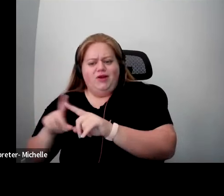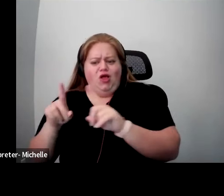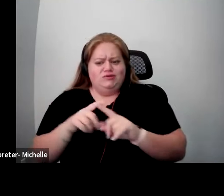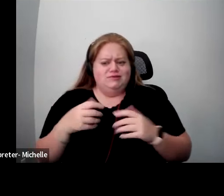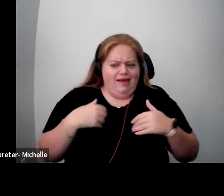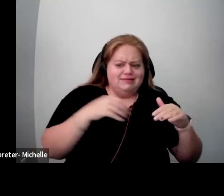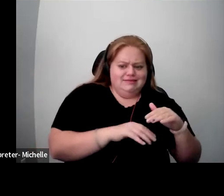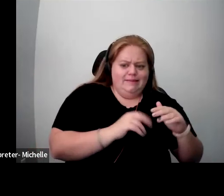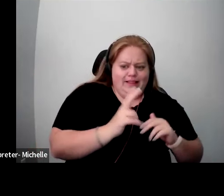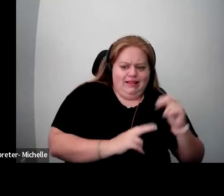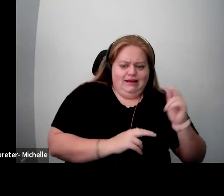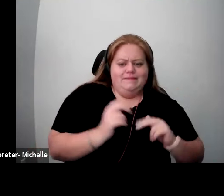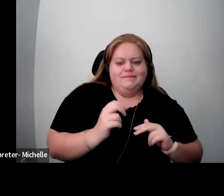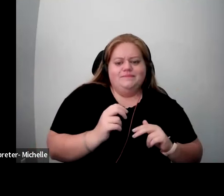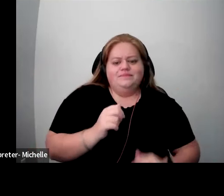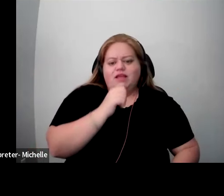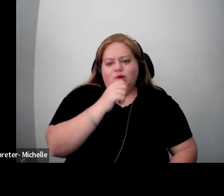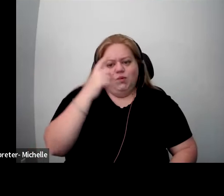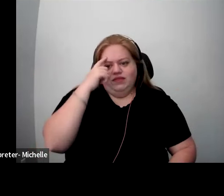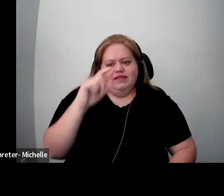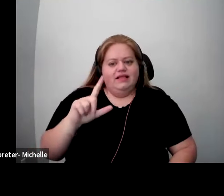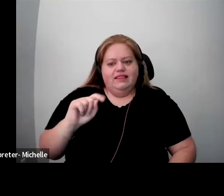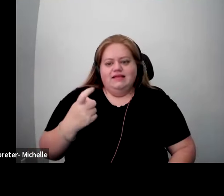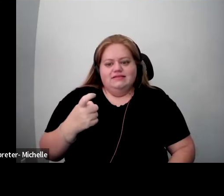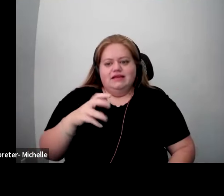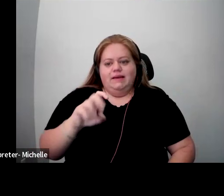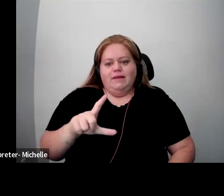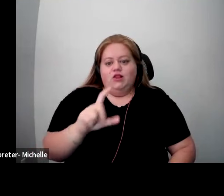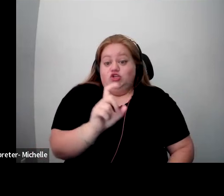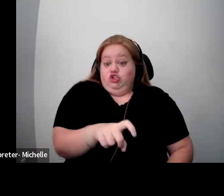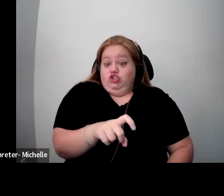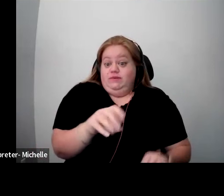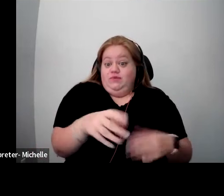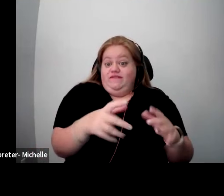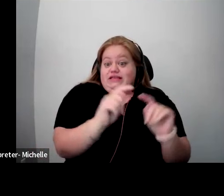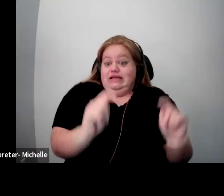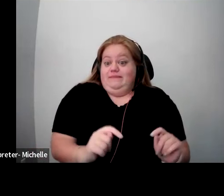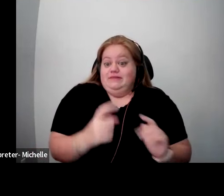I don't think it's LaTeXML's job to provide templates by default because we are concerned